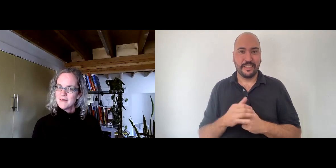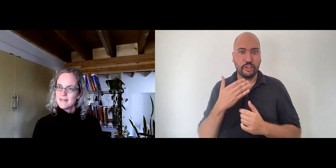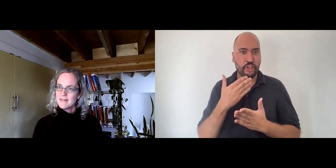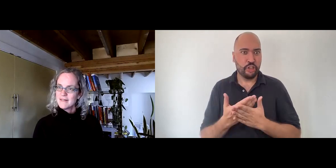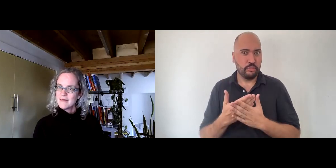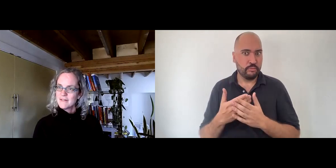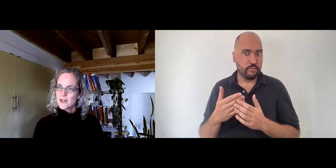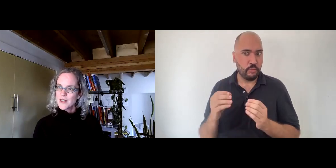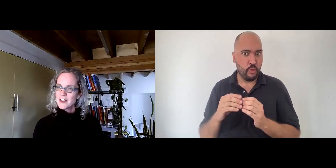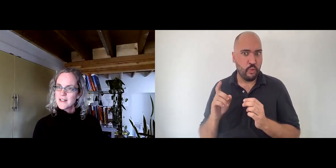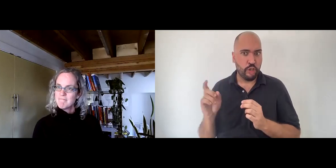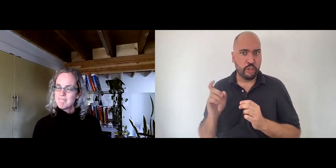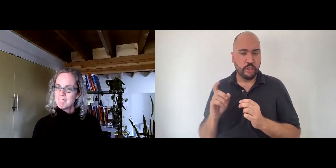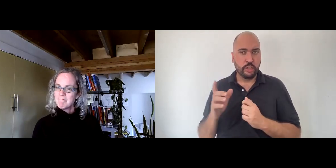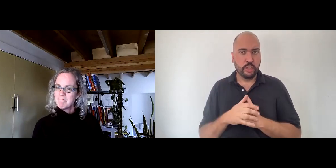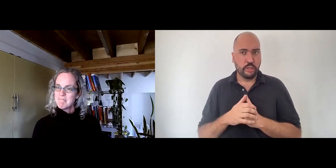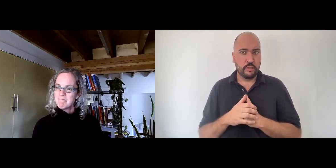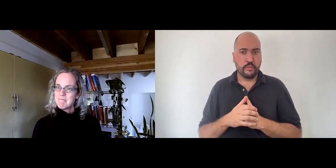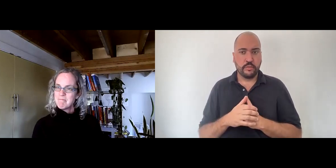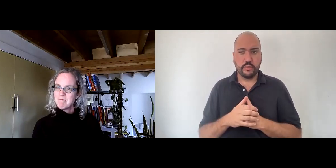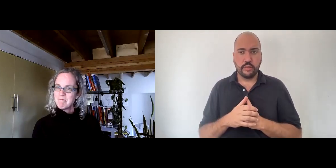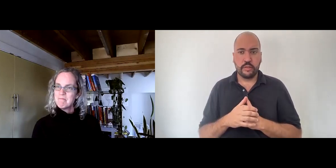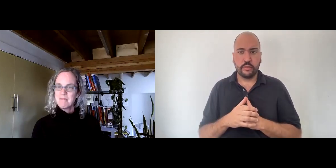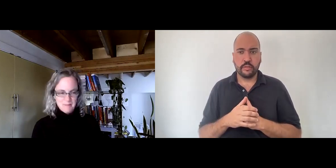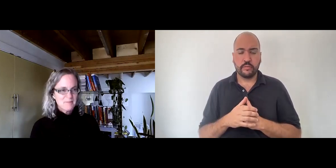Yeah, for the questions. Yes, thank you so much.